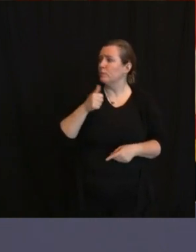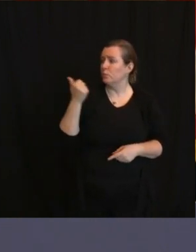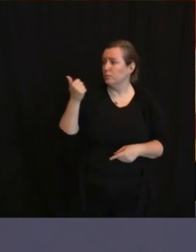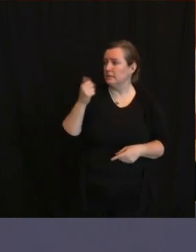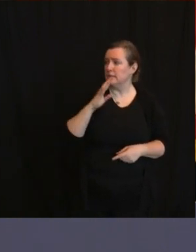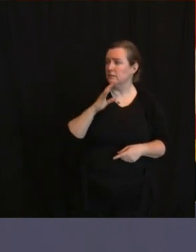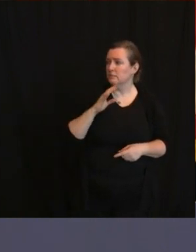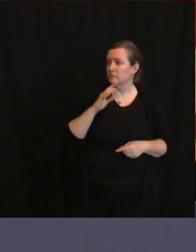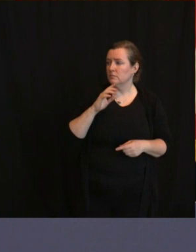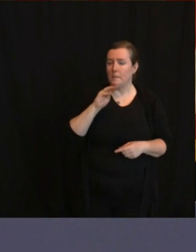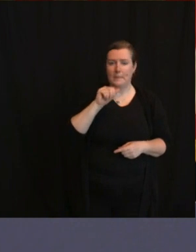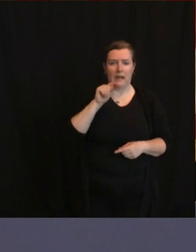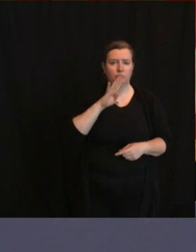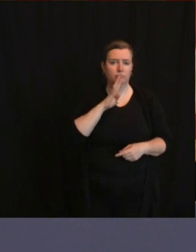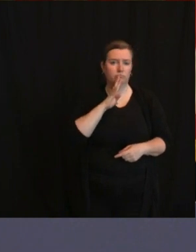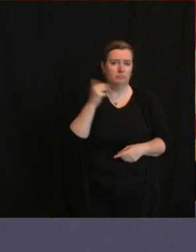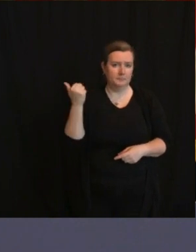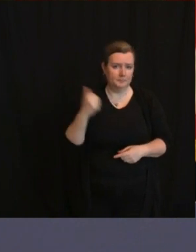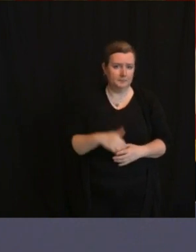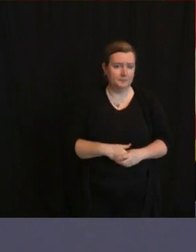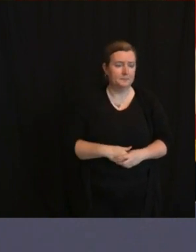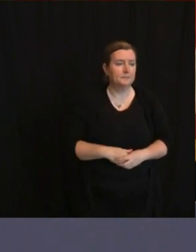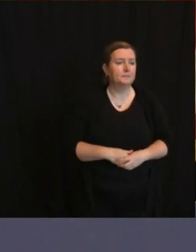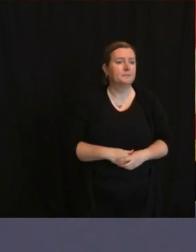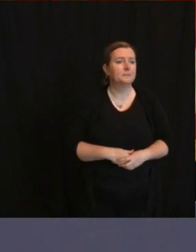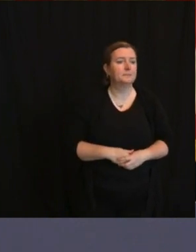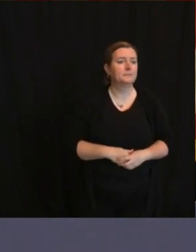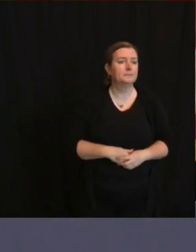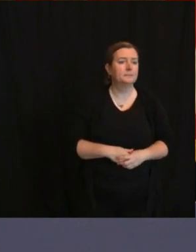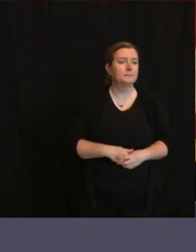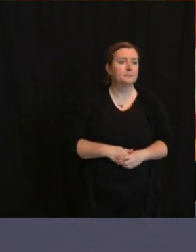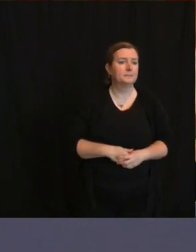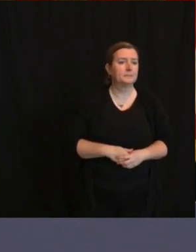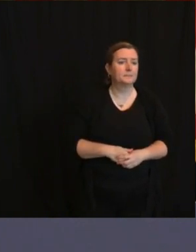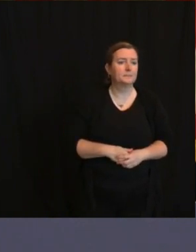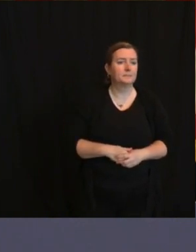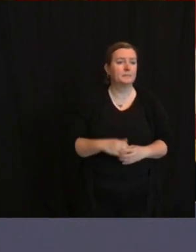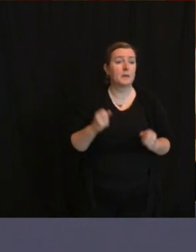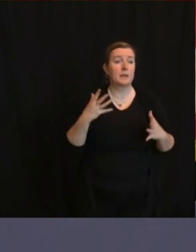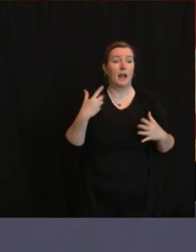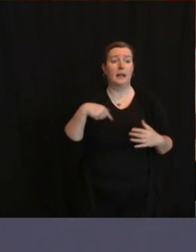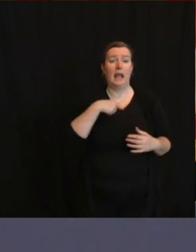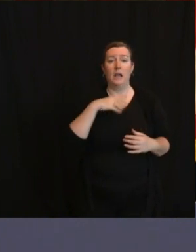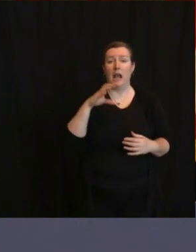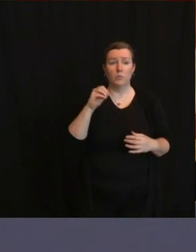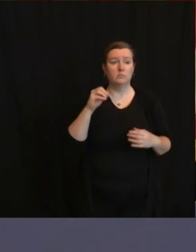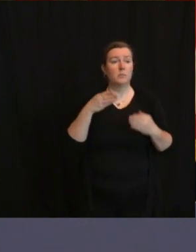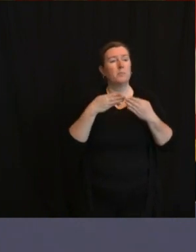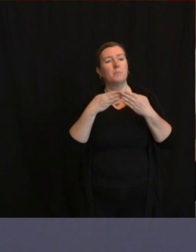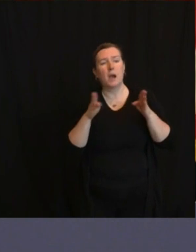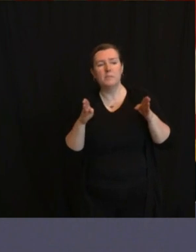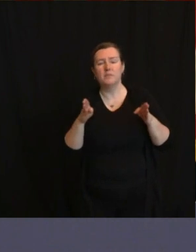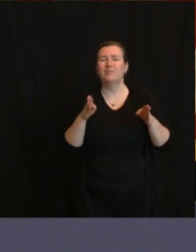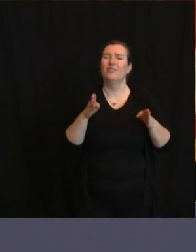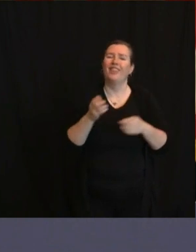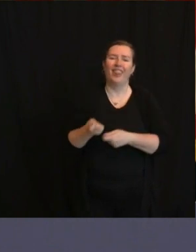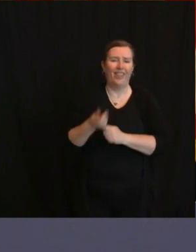GETS BETTER AND WE MAKE PROGRESS. ANYTHING YOU WANT TO ADD. WITH RESPECT TO GOLF COURSES